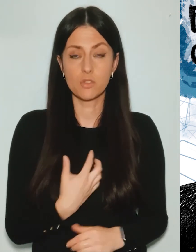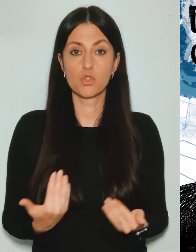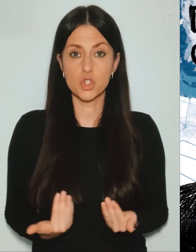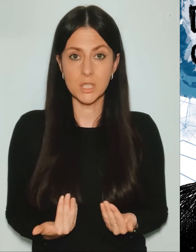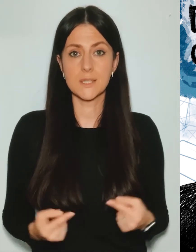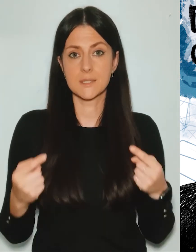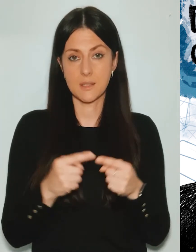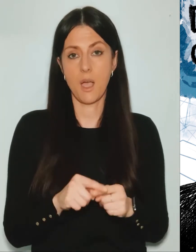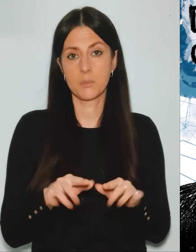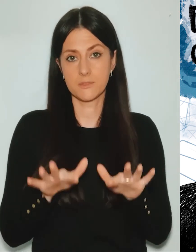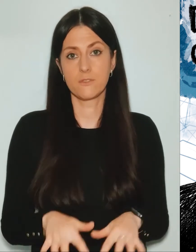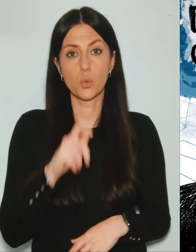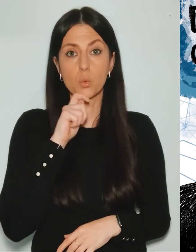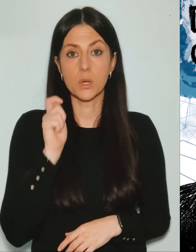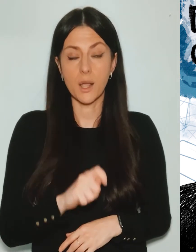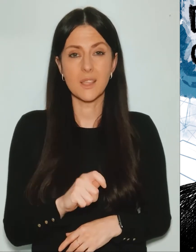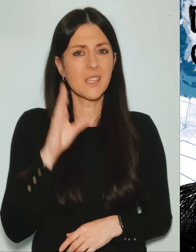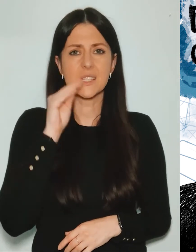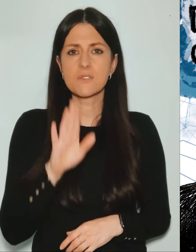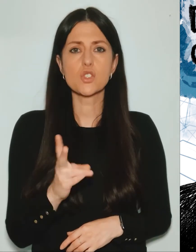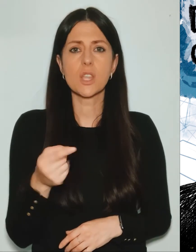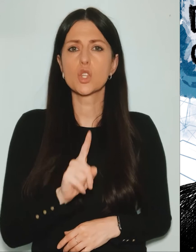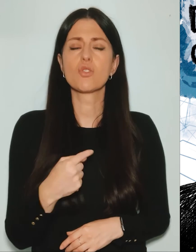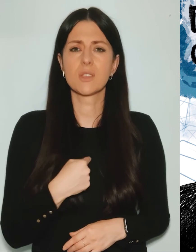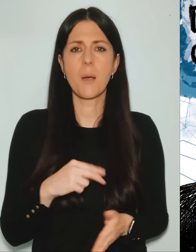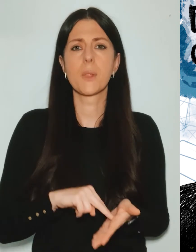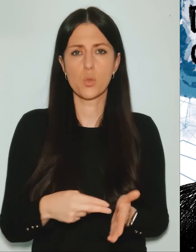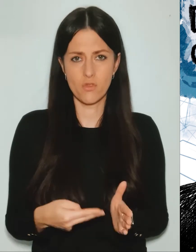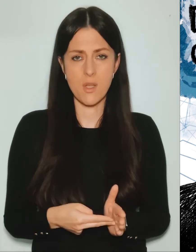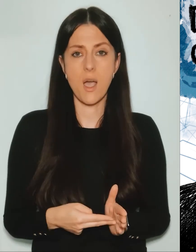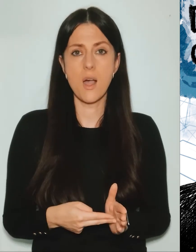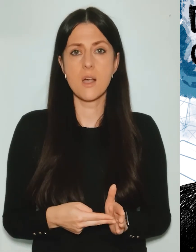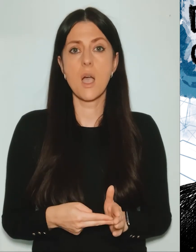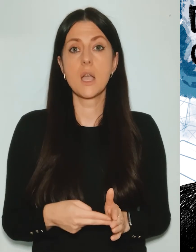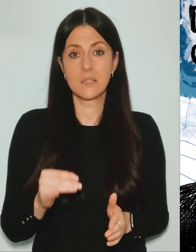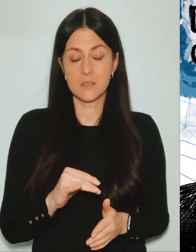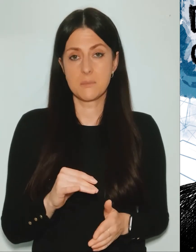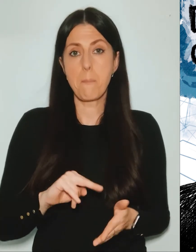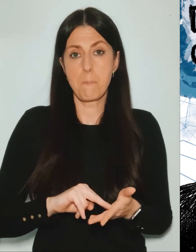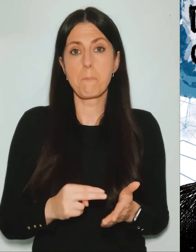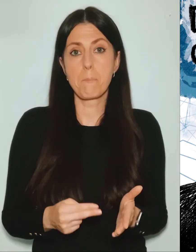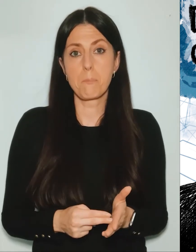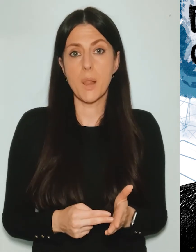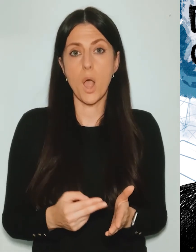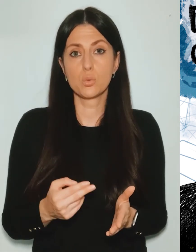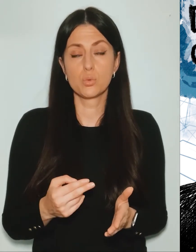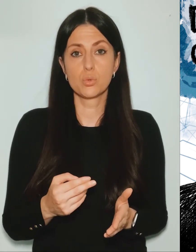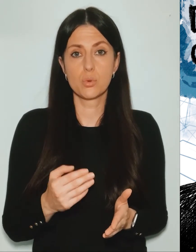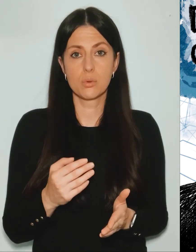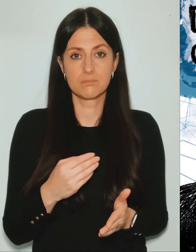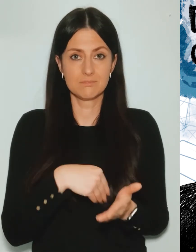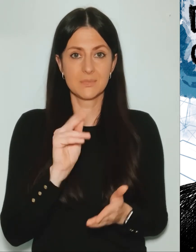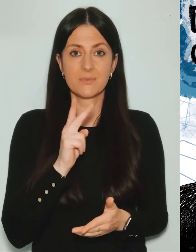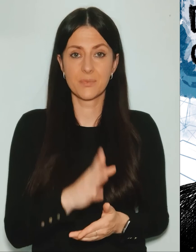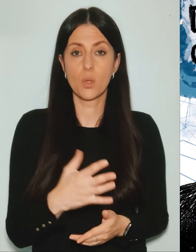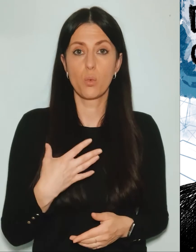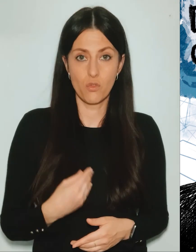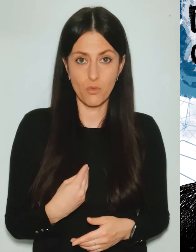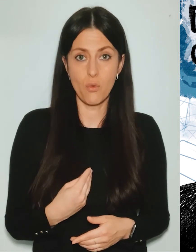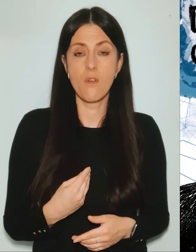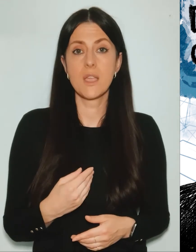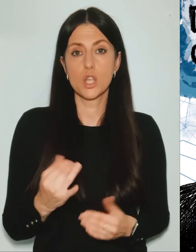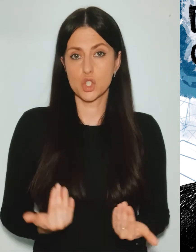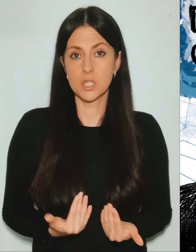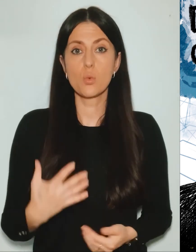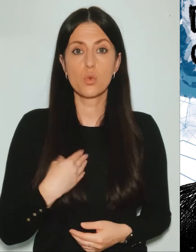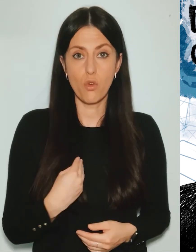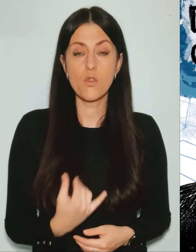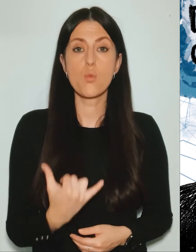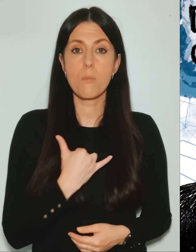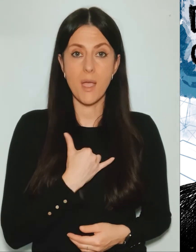And, despite the fact that I planned and plan to have an apartment in Lviv and live in Lviv, I must have a house in Mariupol.